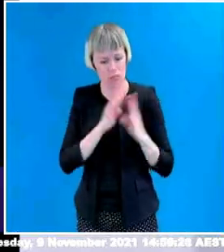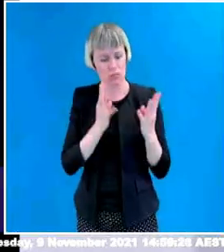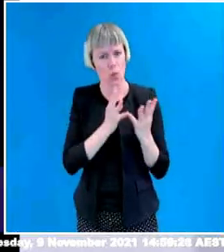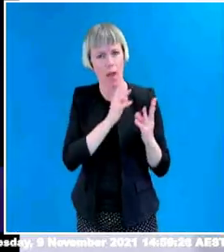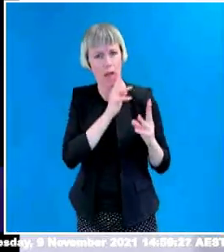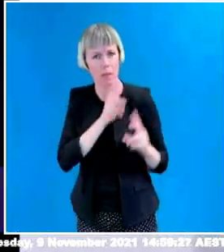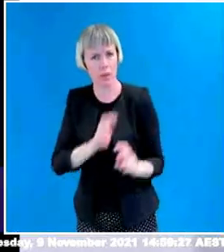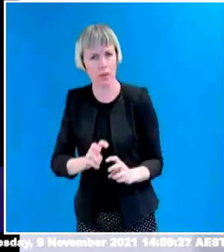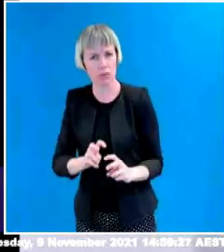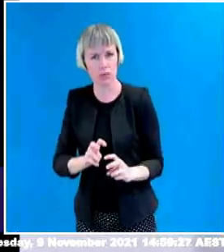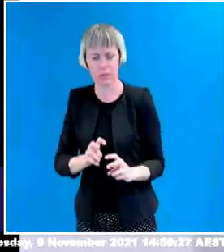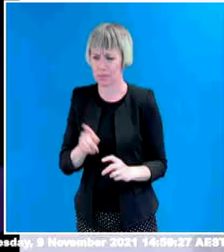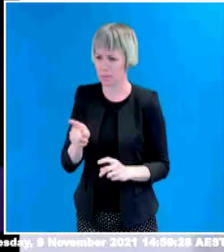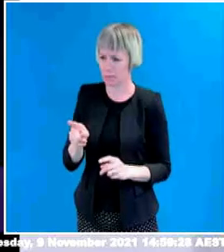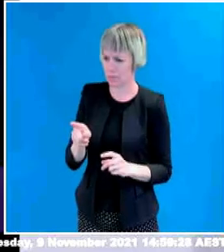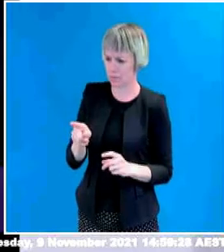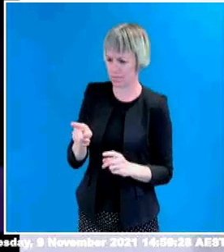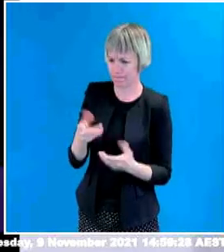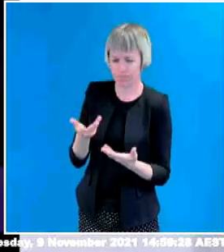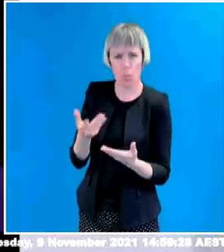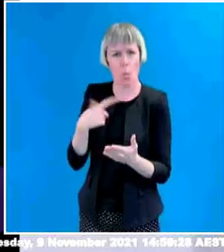relevance of margin of appreciation.